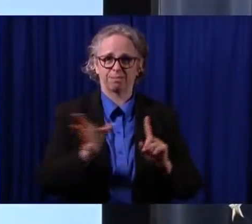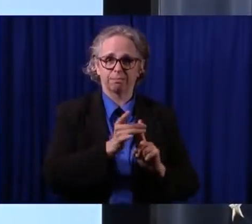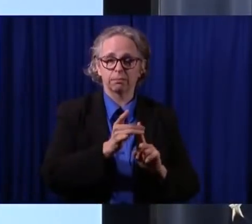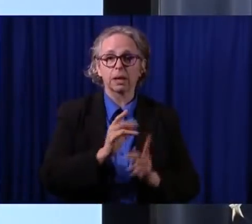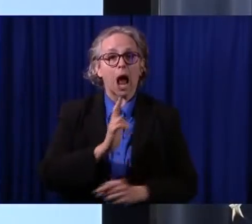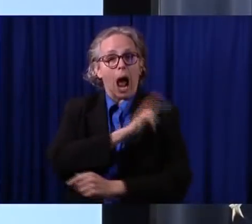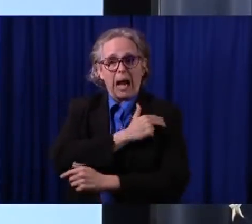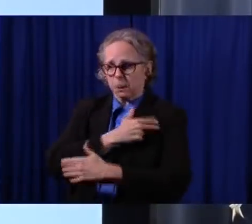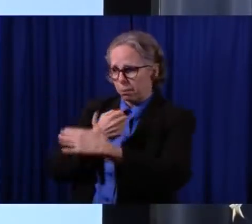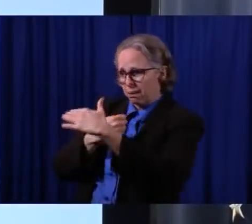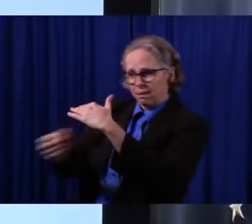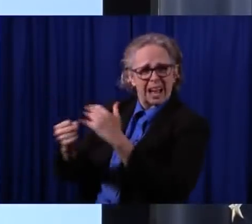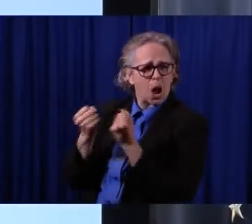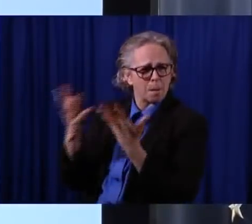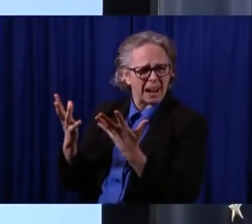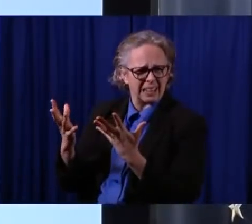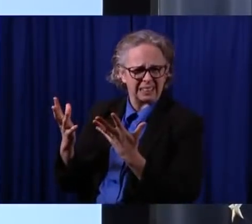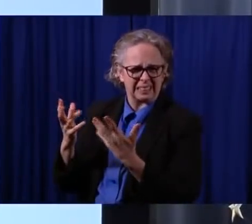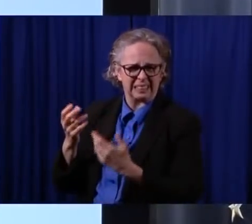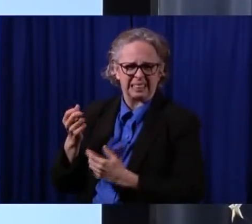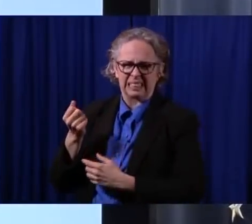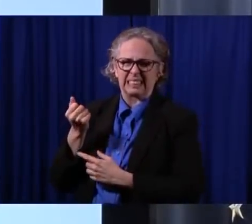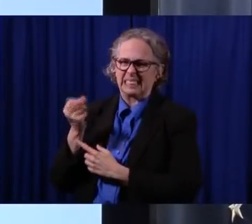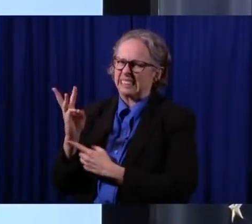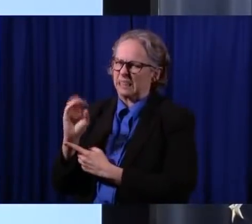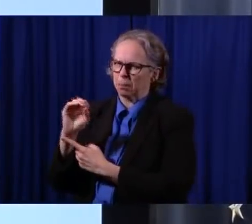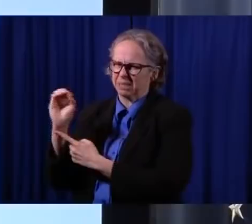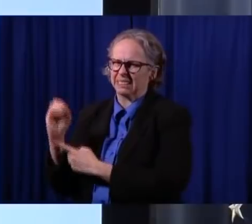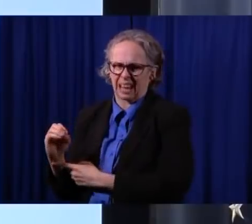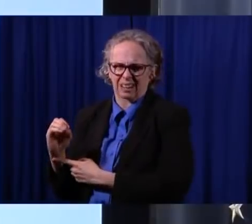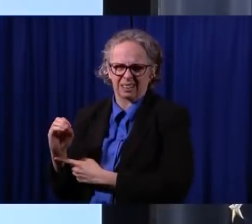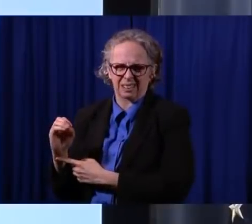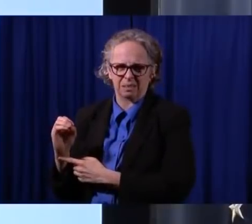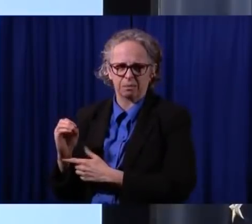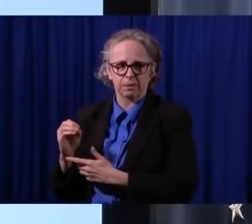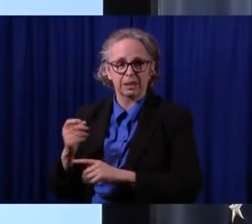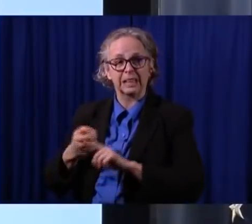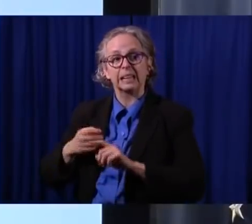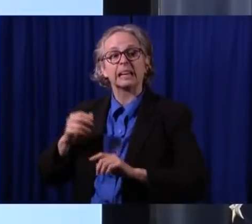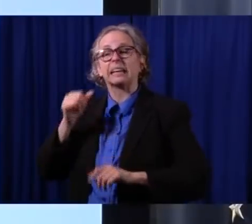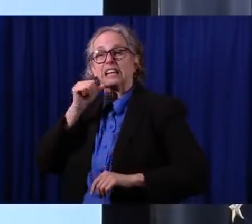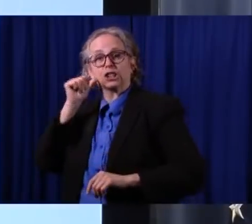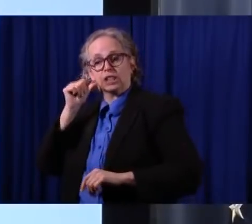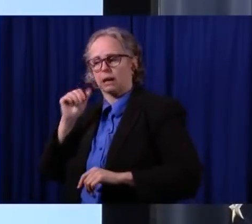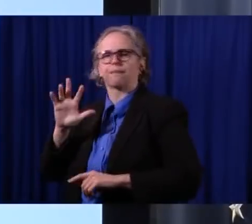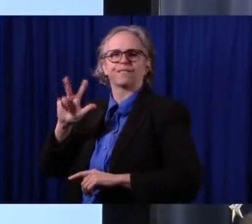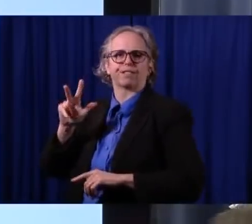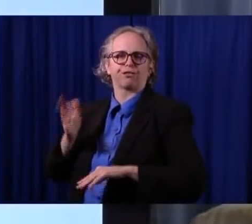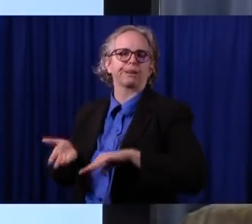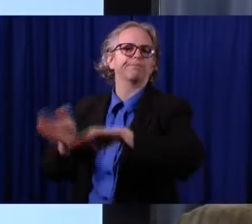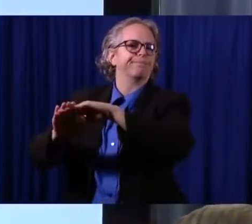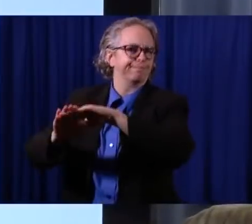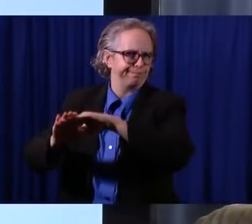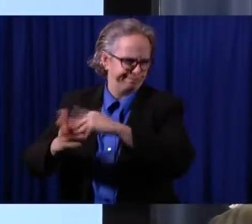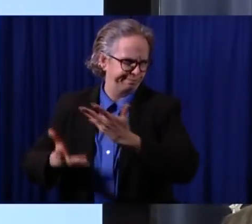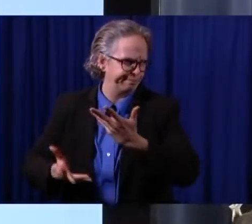. WE NOW HAVE A TOTAL CUMULATIVE CASE OF 43,122, NUMBER OF HOSPITALIZATIONS, 16%